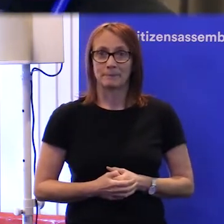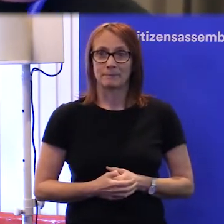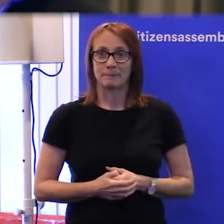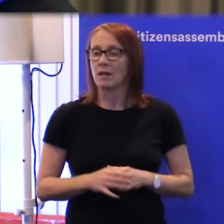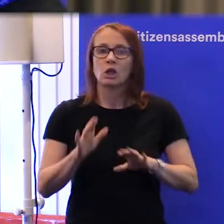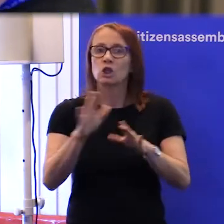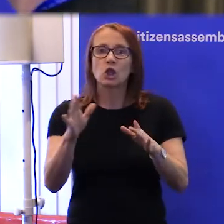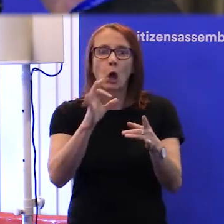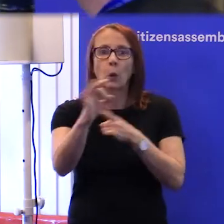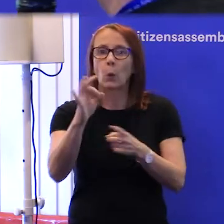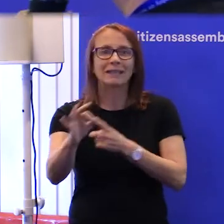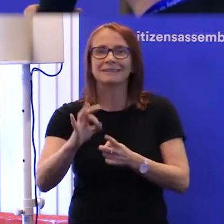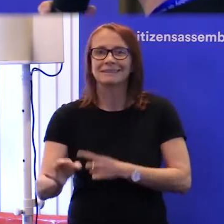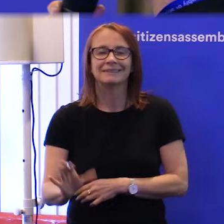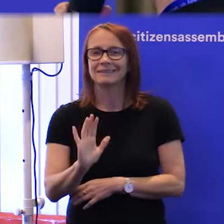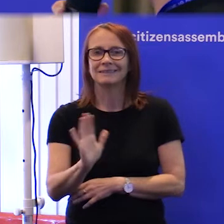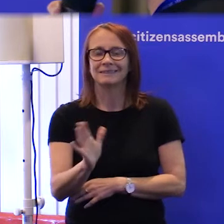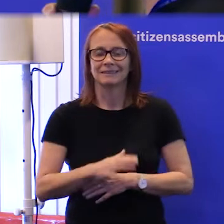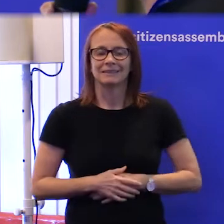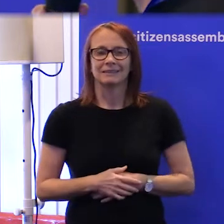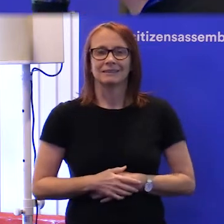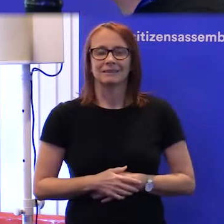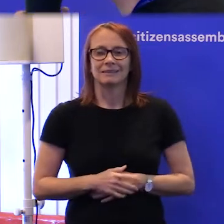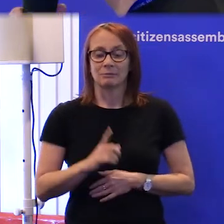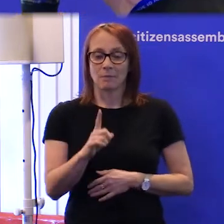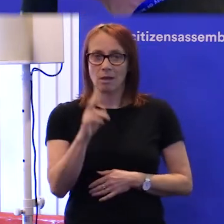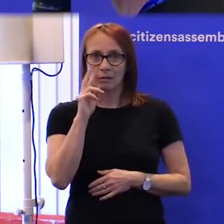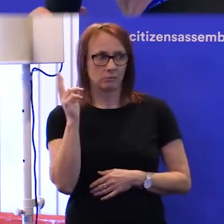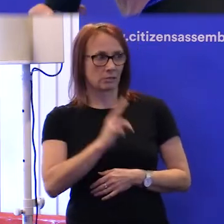quit but you know what you what you'll see is that that they will have a